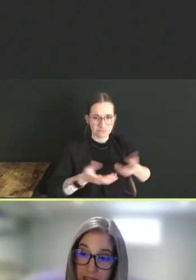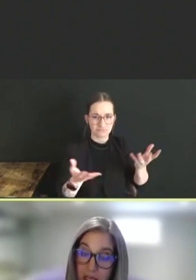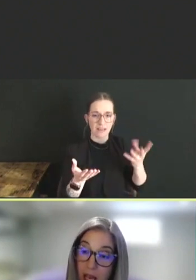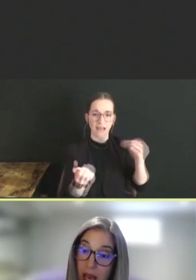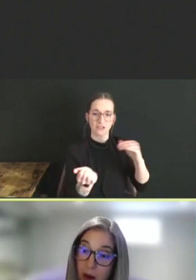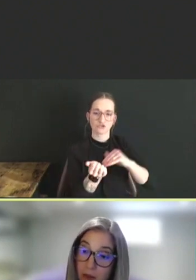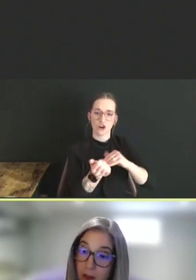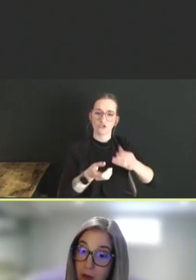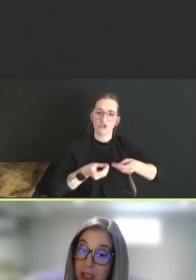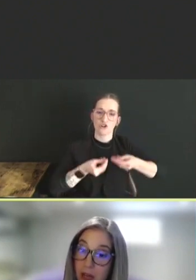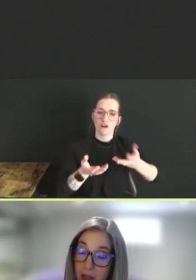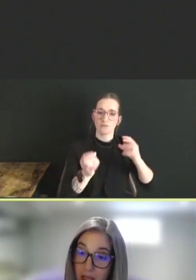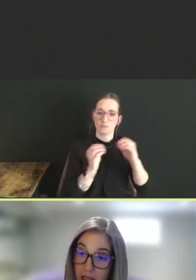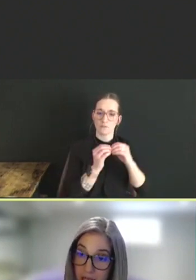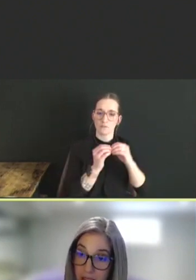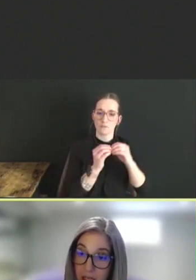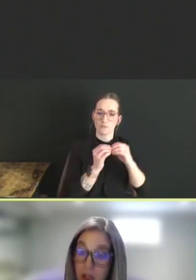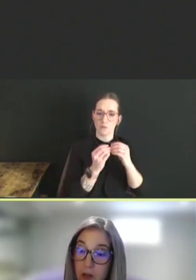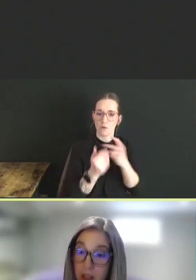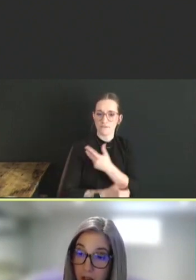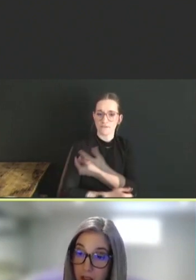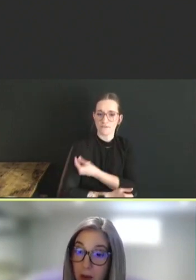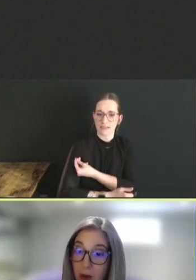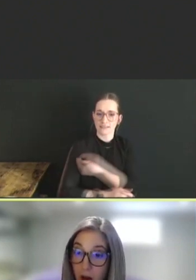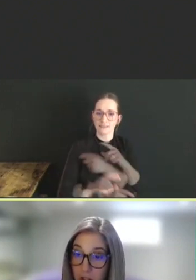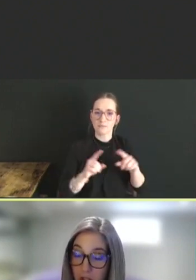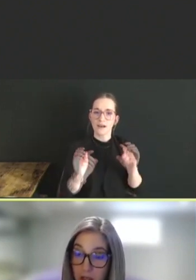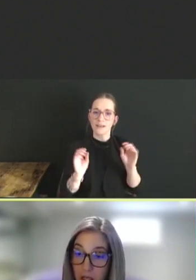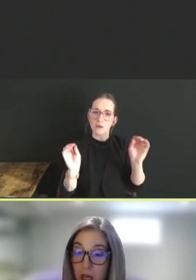However, there was nothing in that statute that talked about cost sharing.